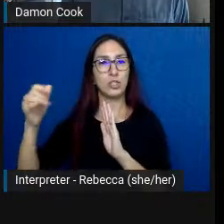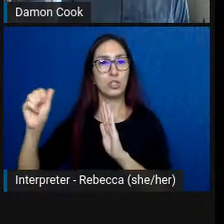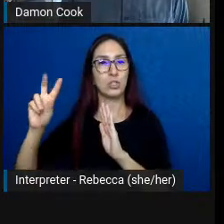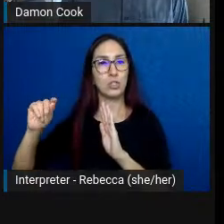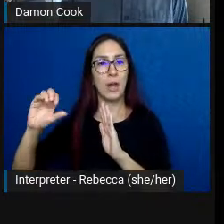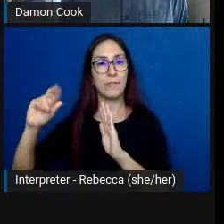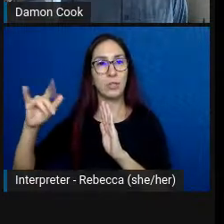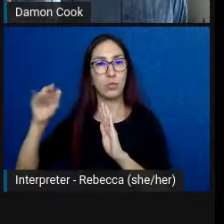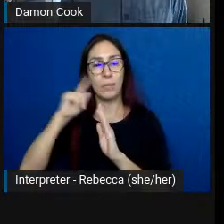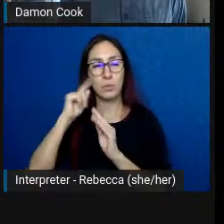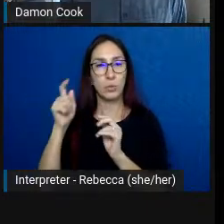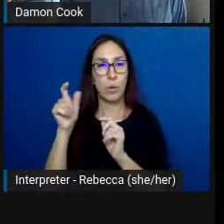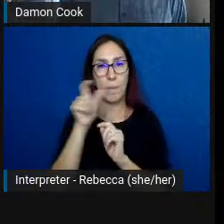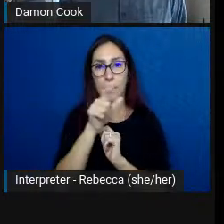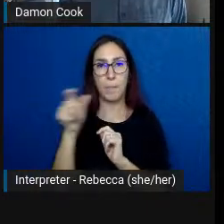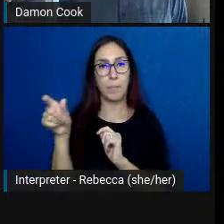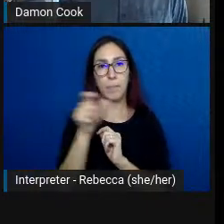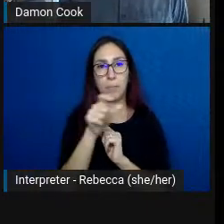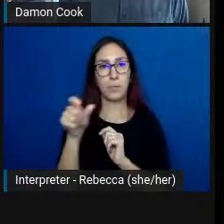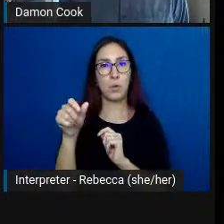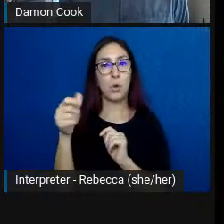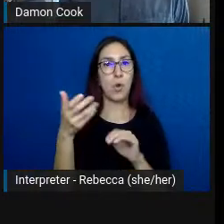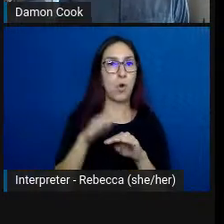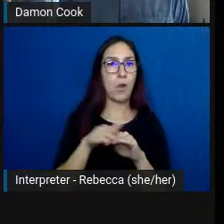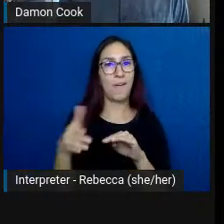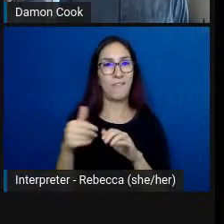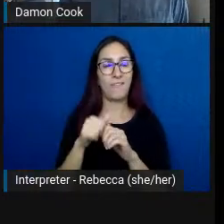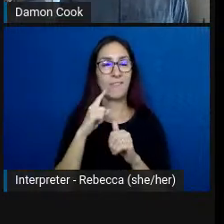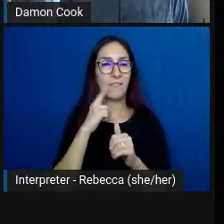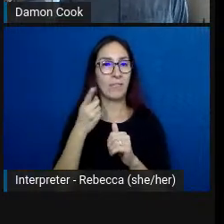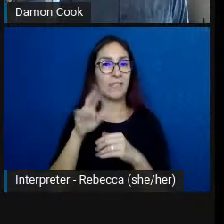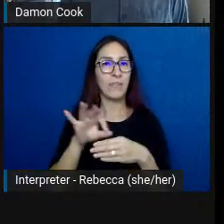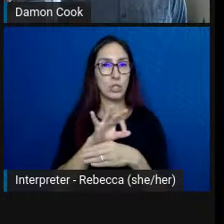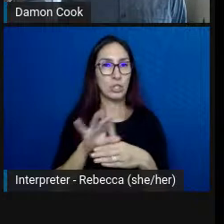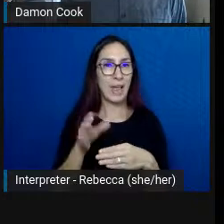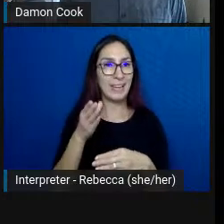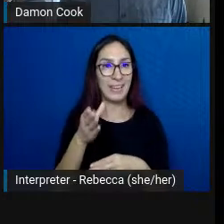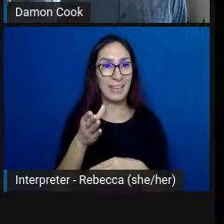and they are using a package called Mike Rowe modal which is a dog-Script dependency